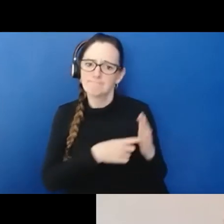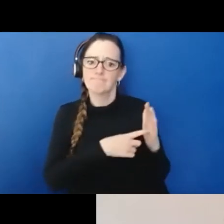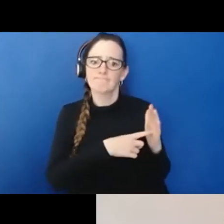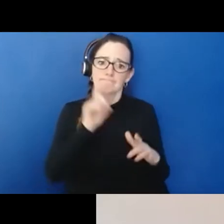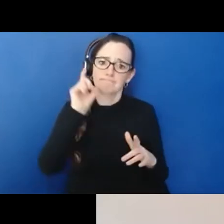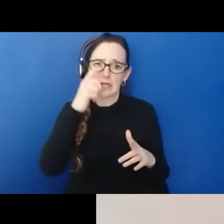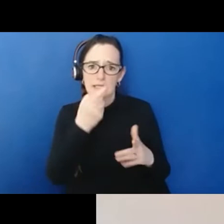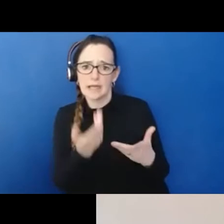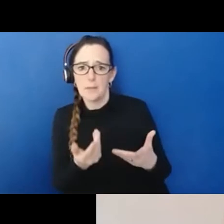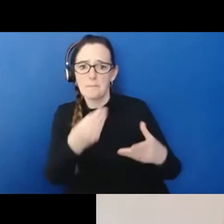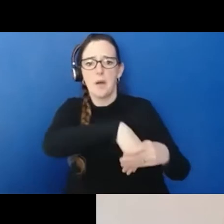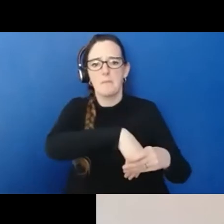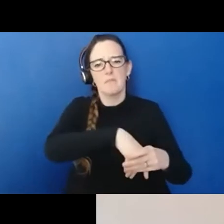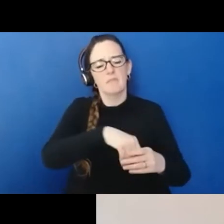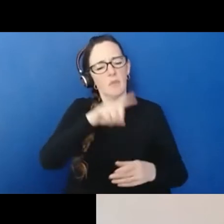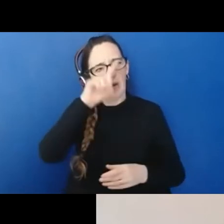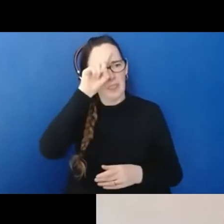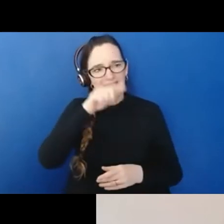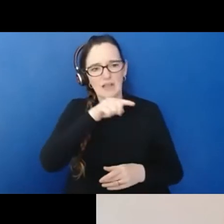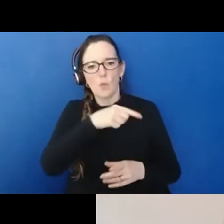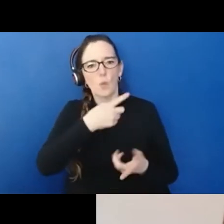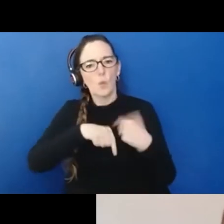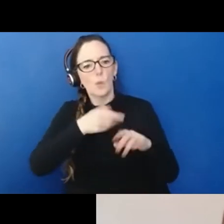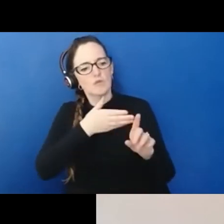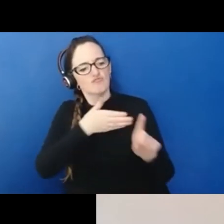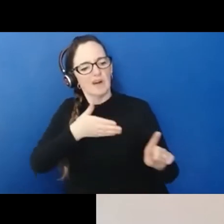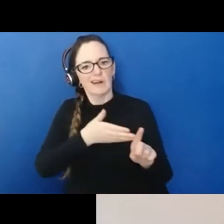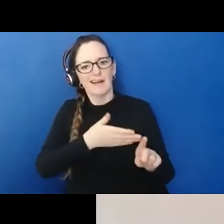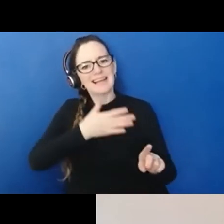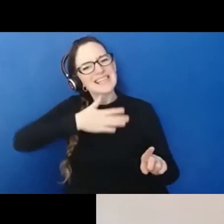emerged out of a community need. Rather than -- which is a bit different to